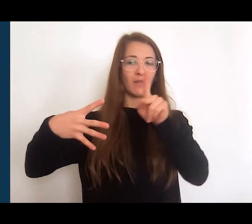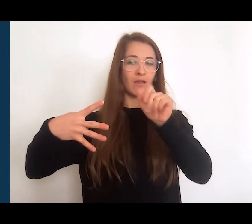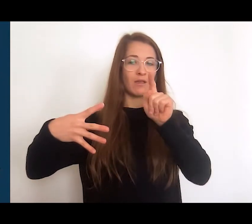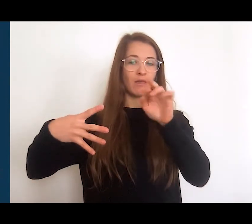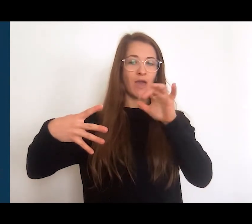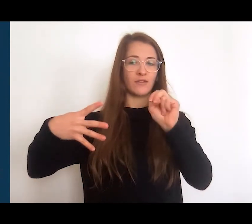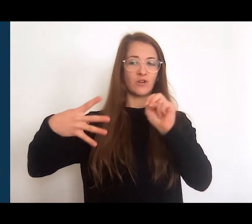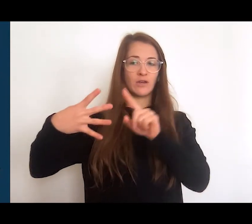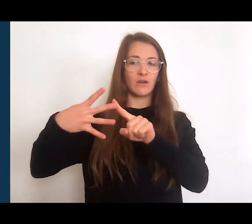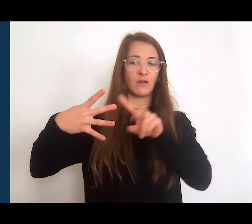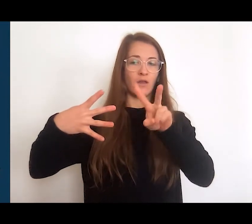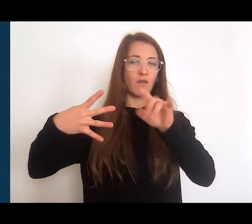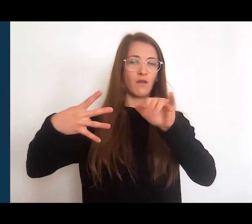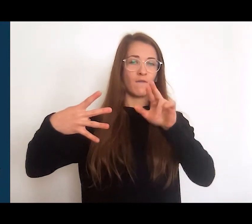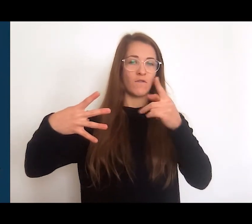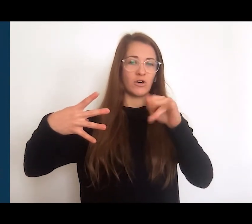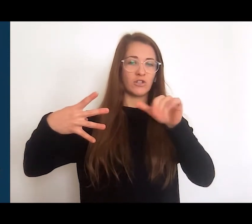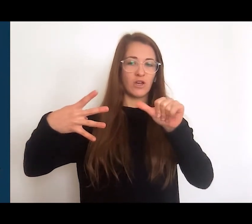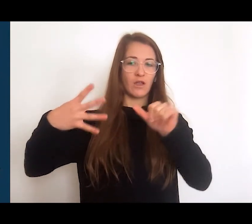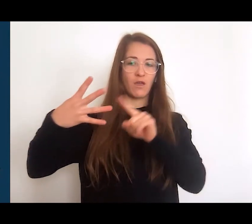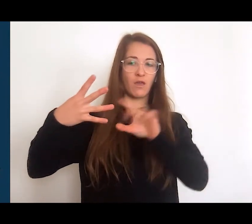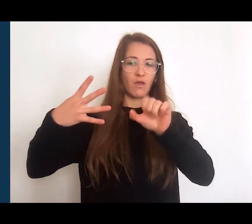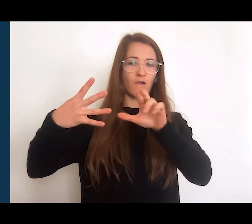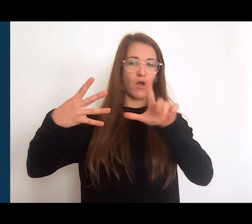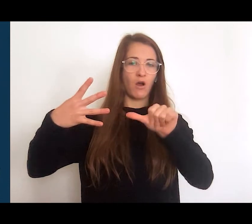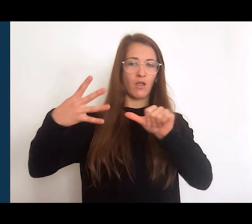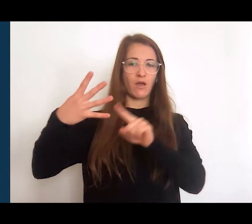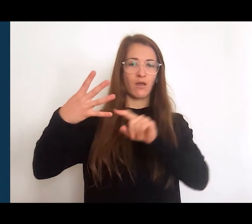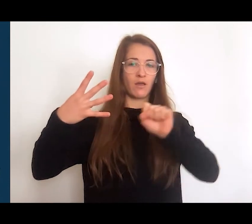WE HAVE KATRIN HALDEMAN,